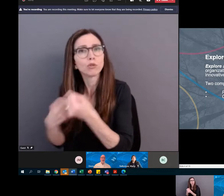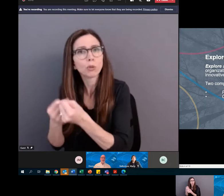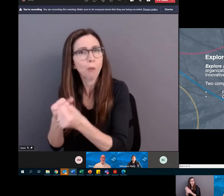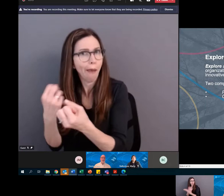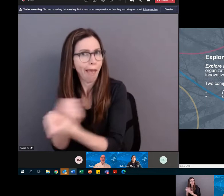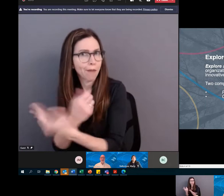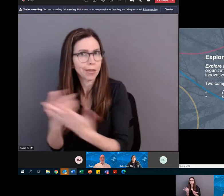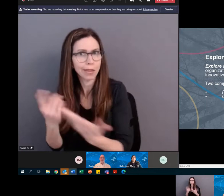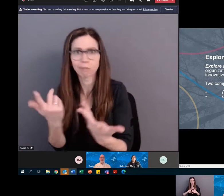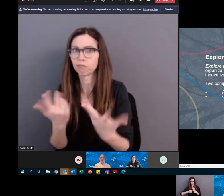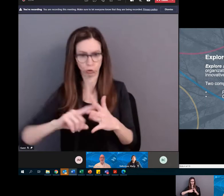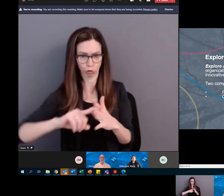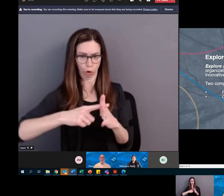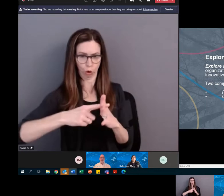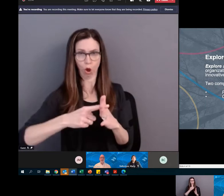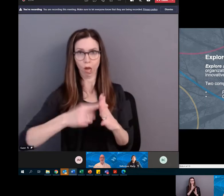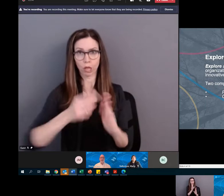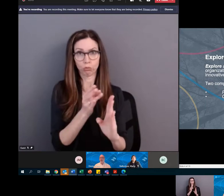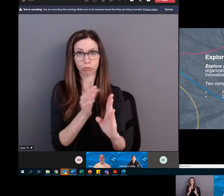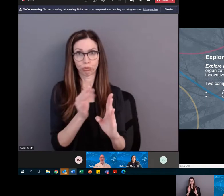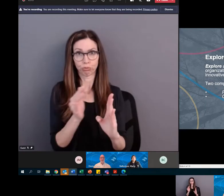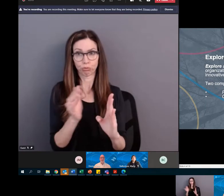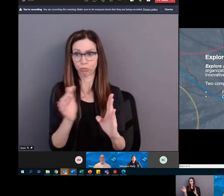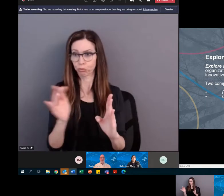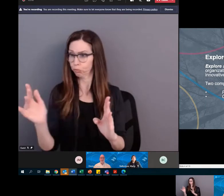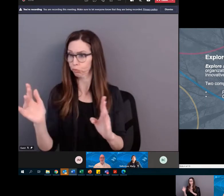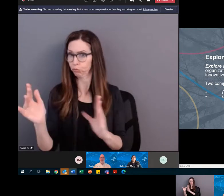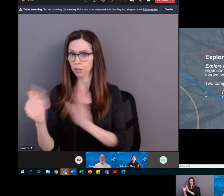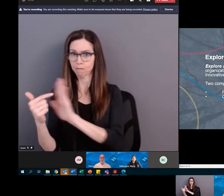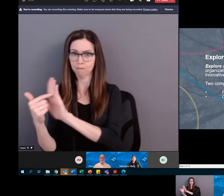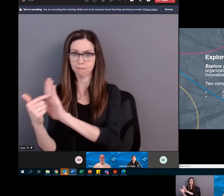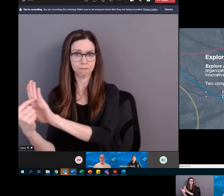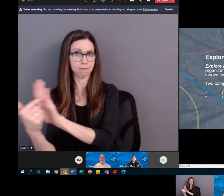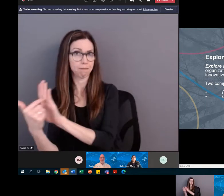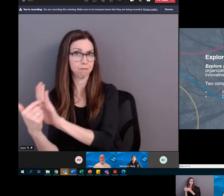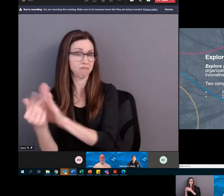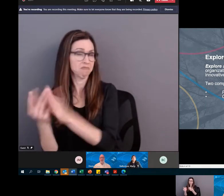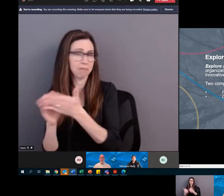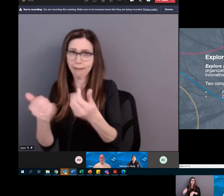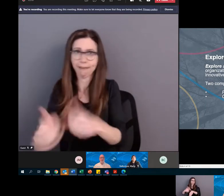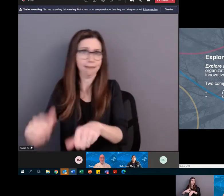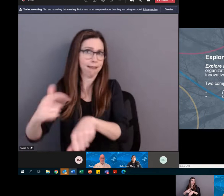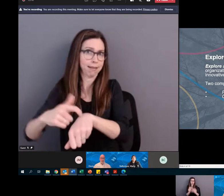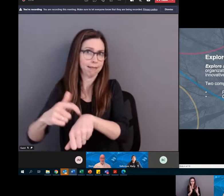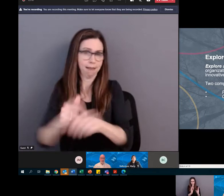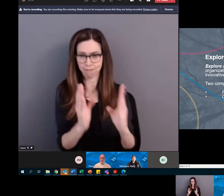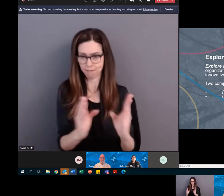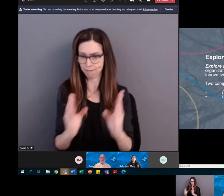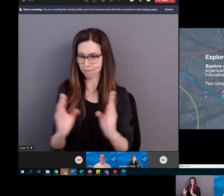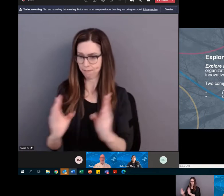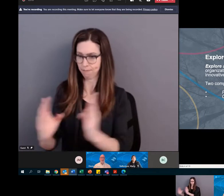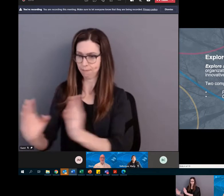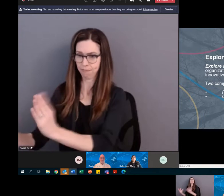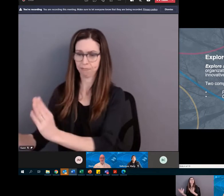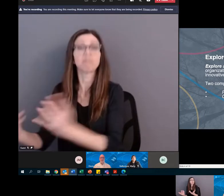idea straight through to presentation at any stage of the creative continuum.